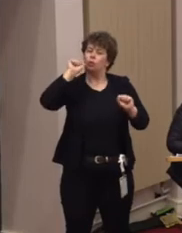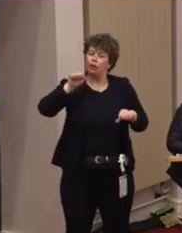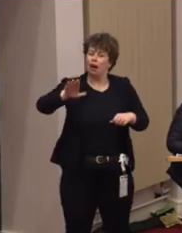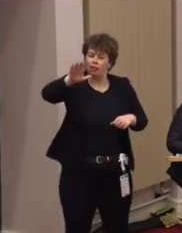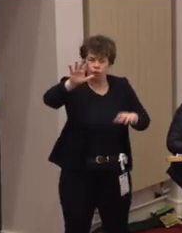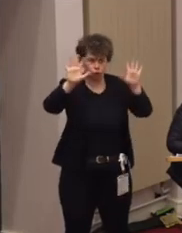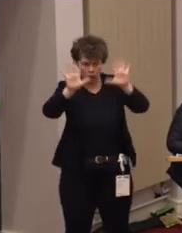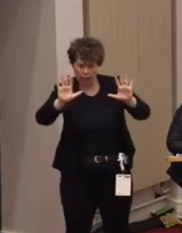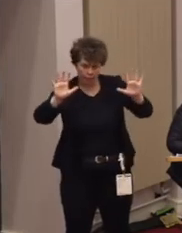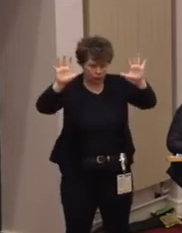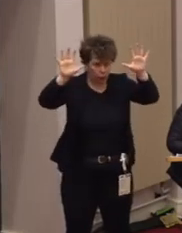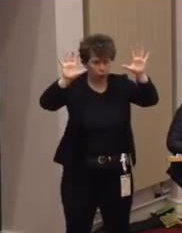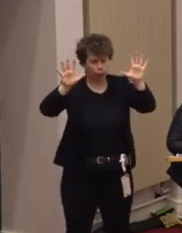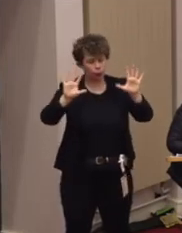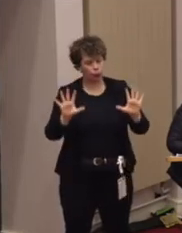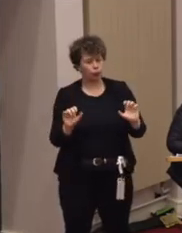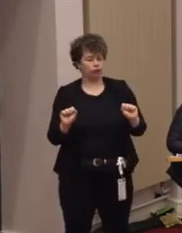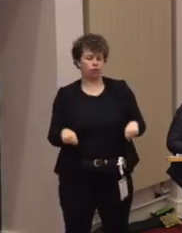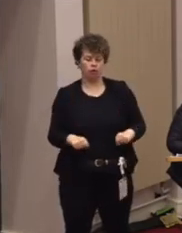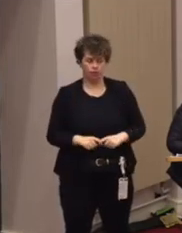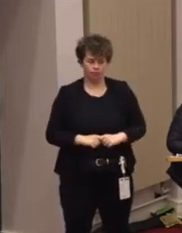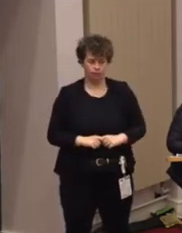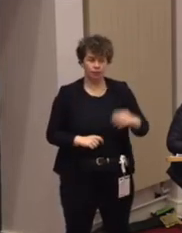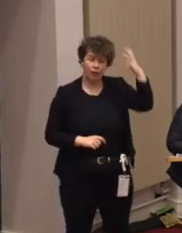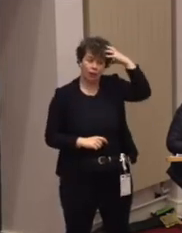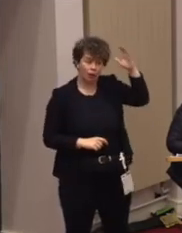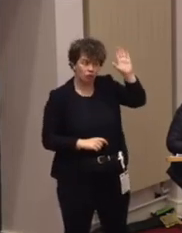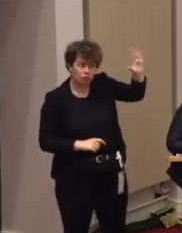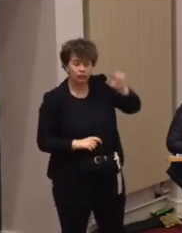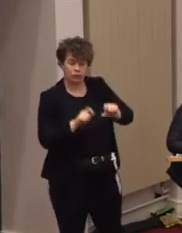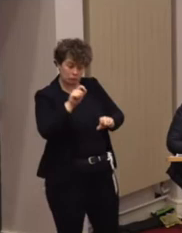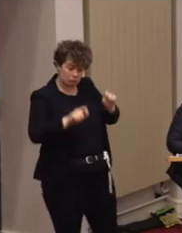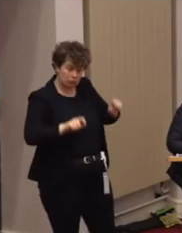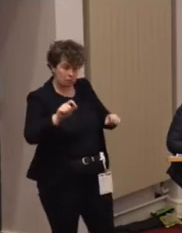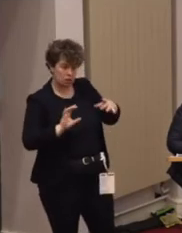stakeholder engagement with the government, with the collective team effort is creating